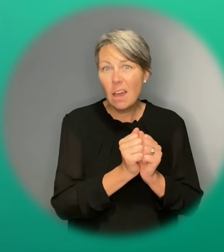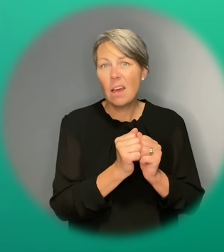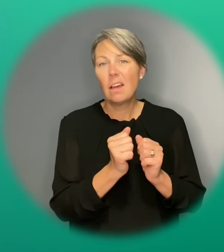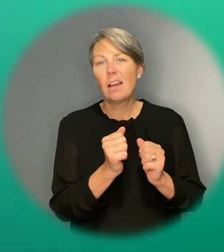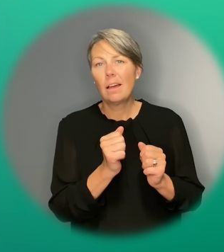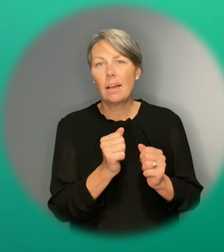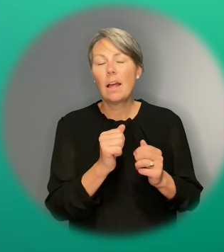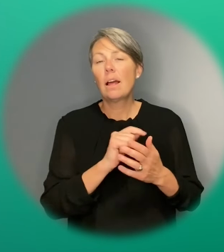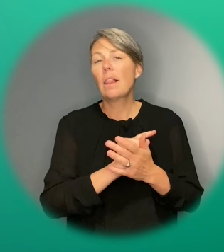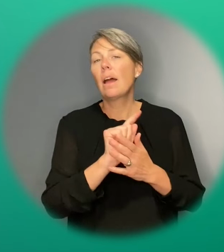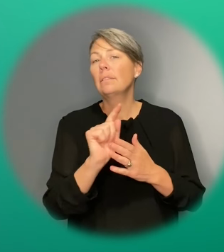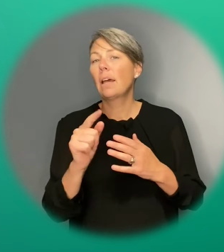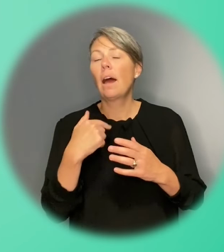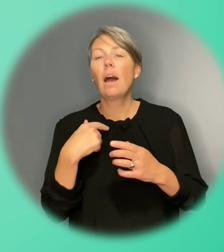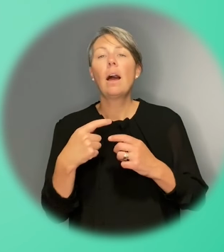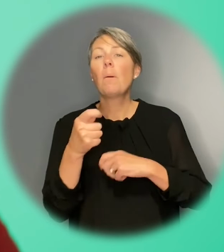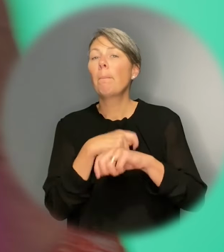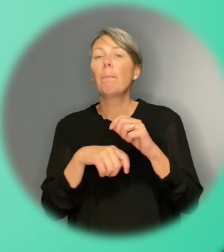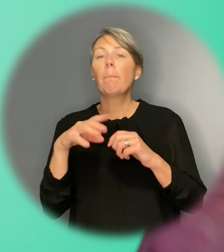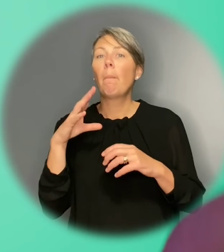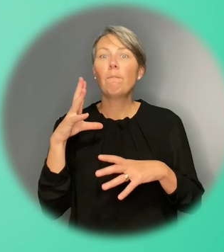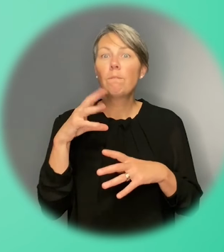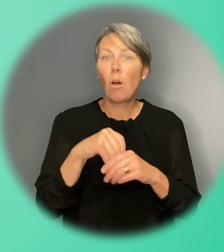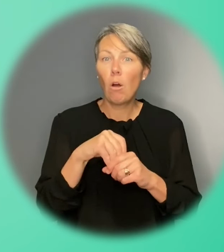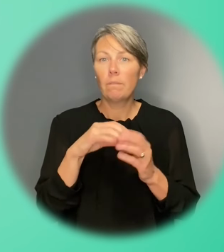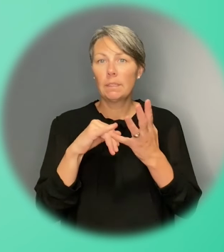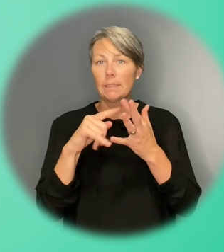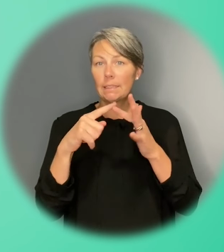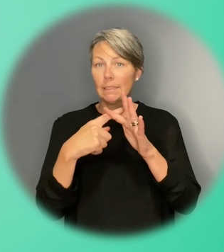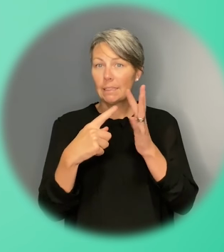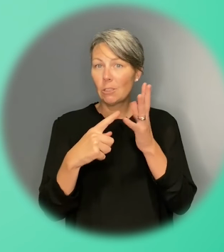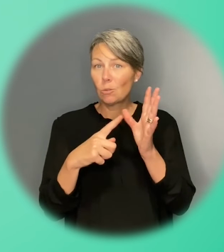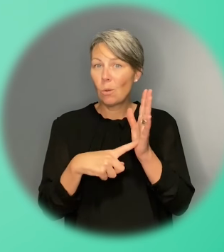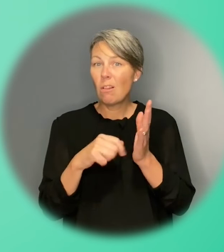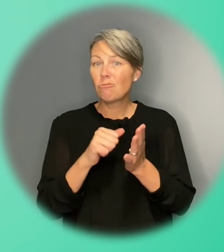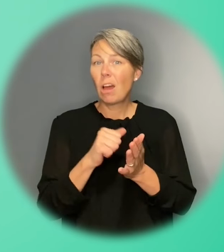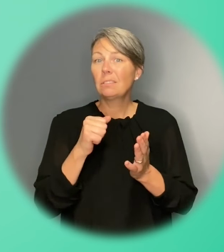And then later on I got much more involved in things like sexual rights activism